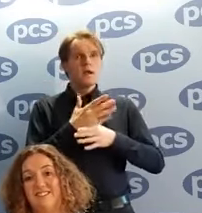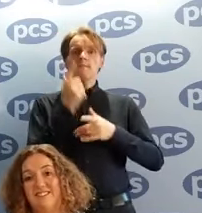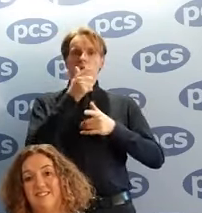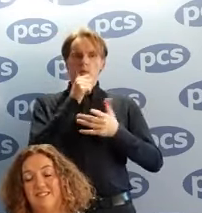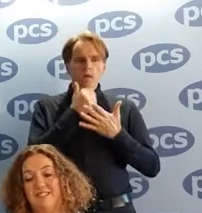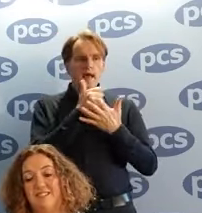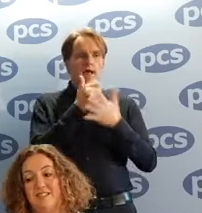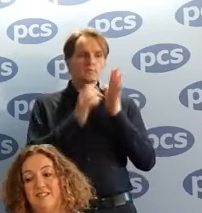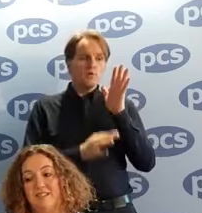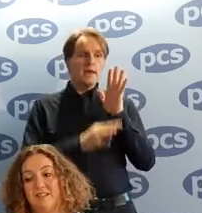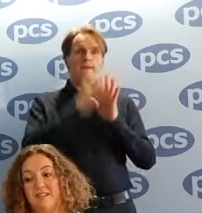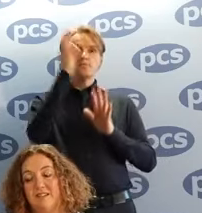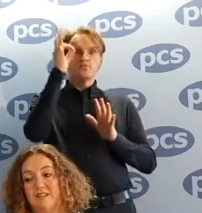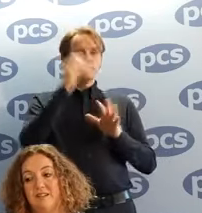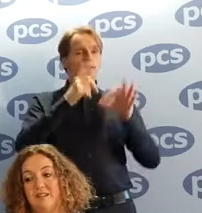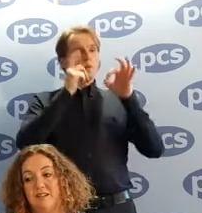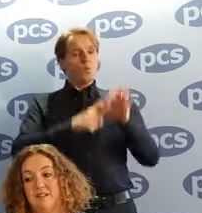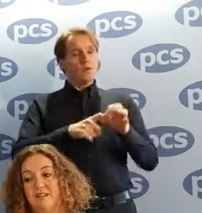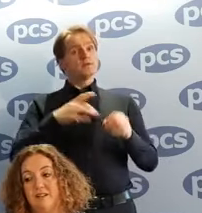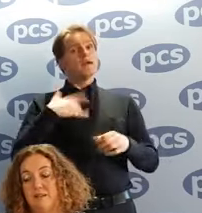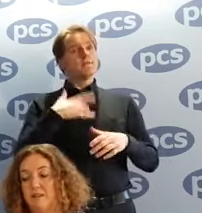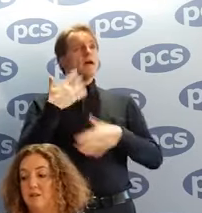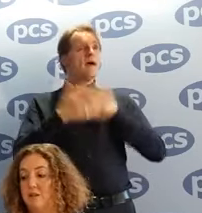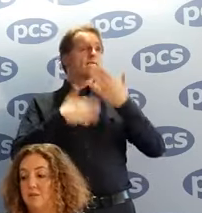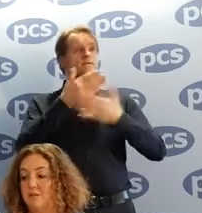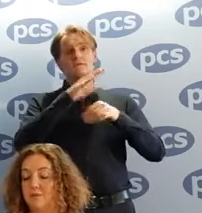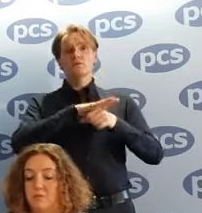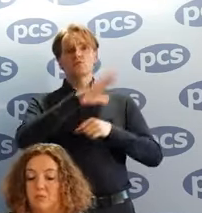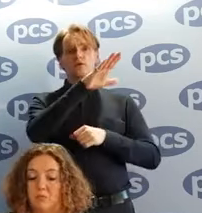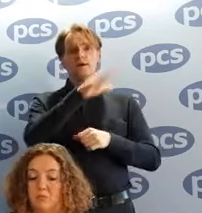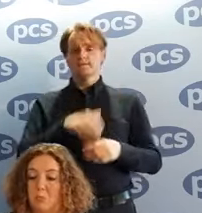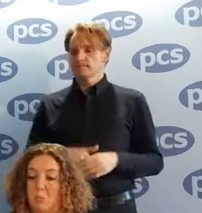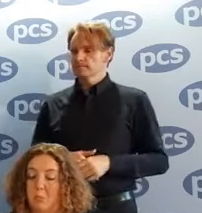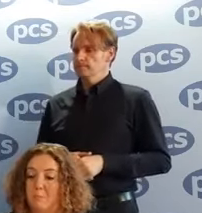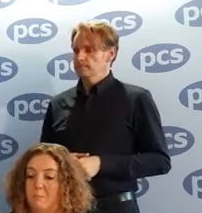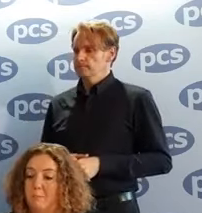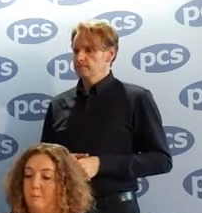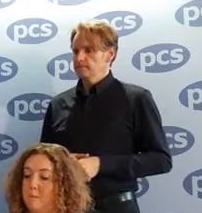our members and their families in the year ahead. Absolutely and of course we also